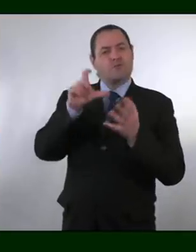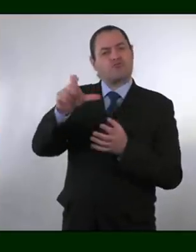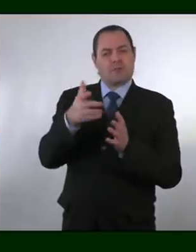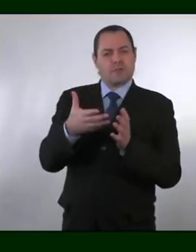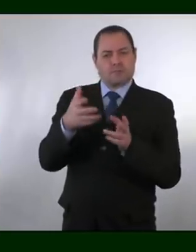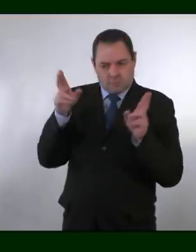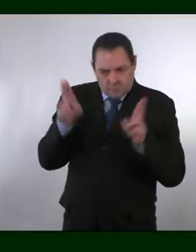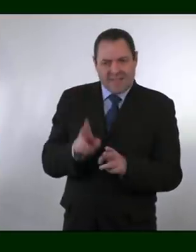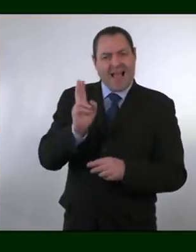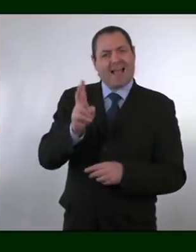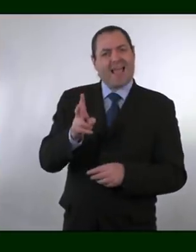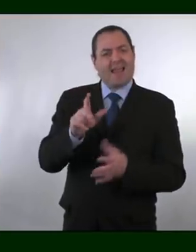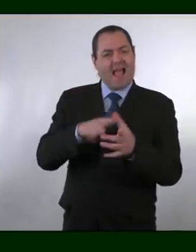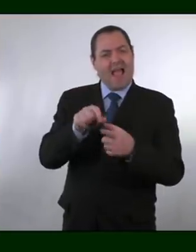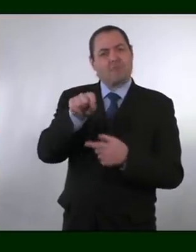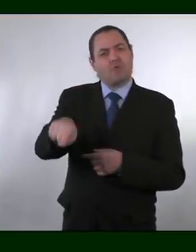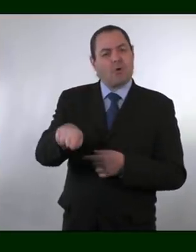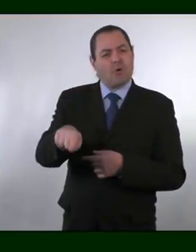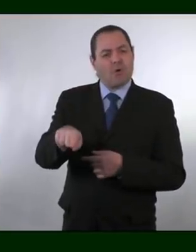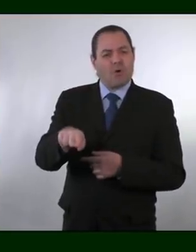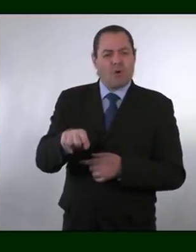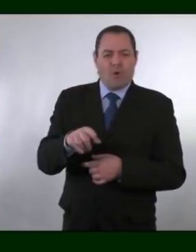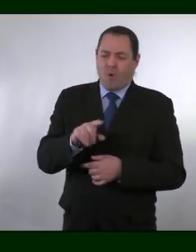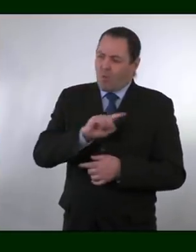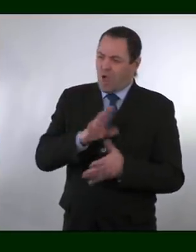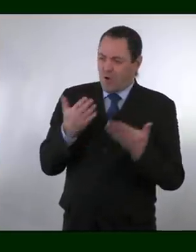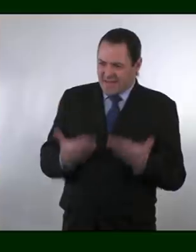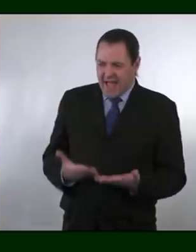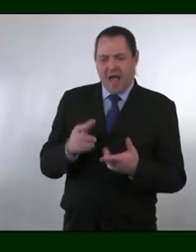Instead of damaging last-minute U-turns, will the Prime Minister now commit to maintaining